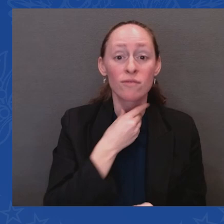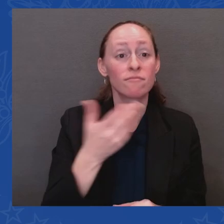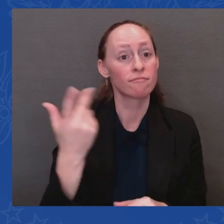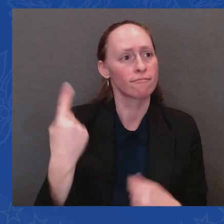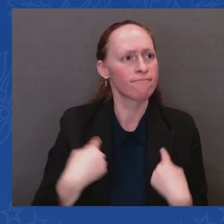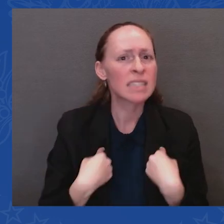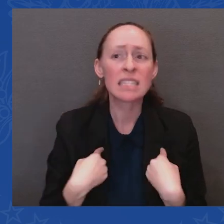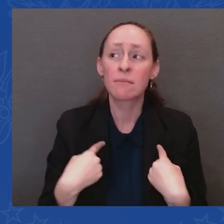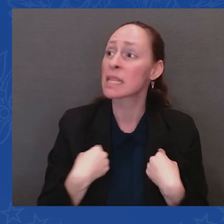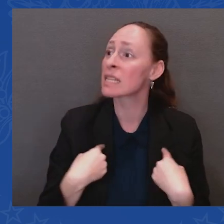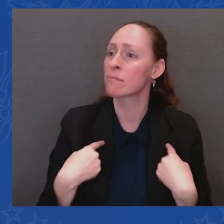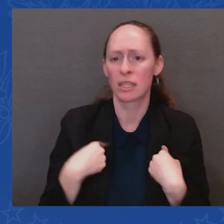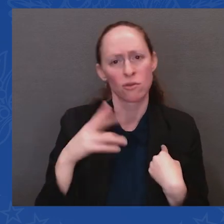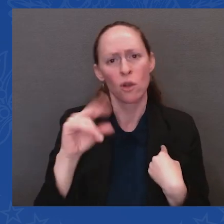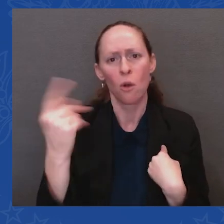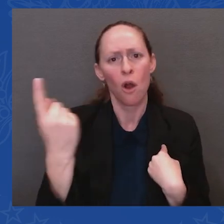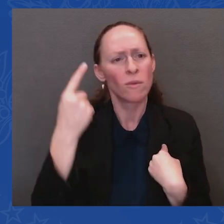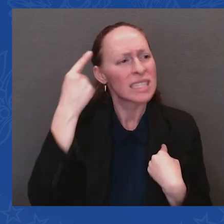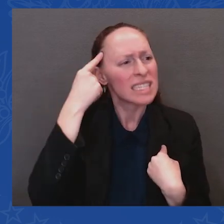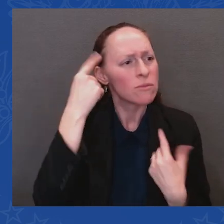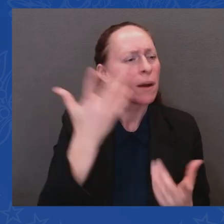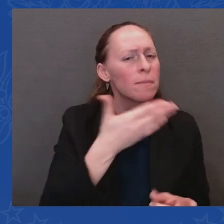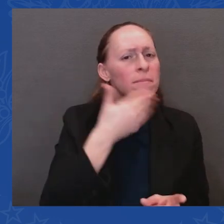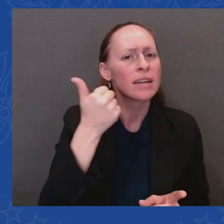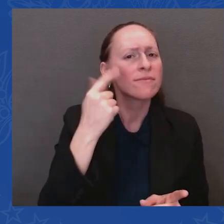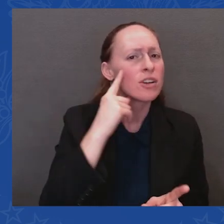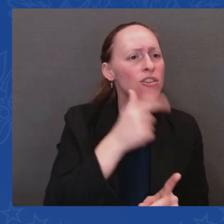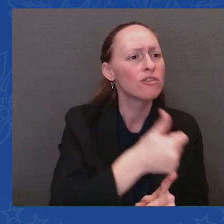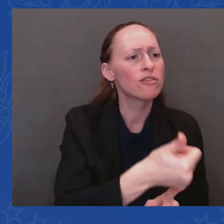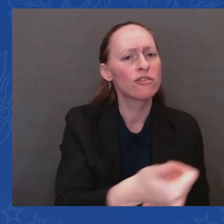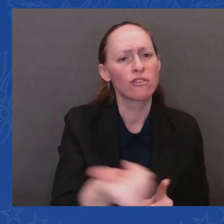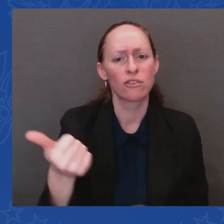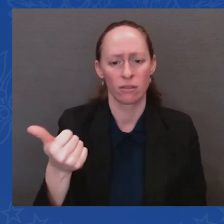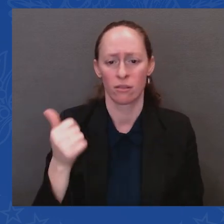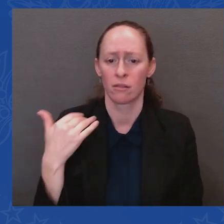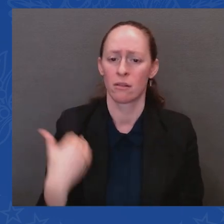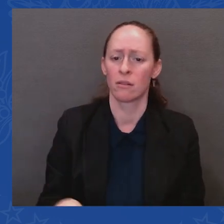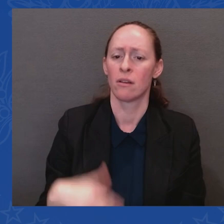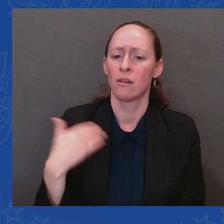There's just too much hate, he said. We need more love.